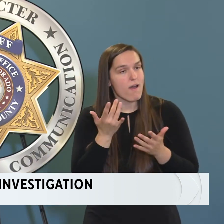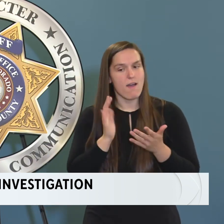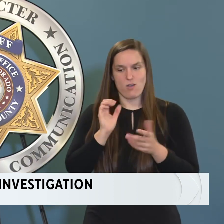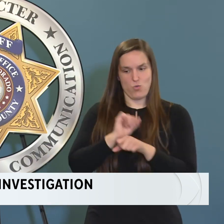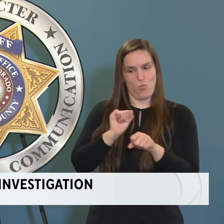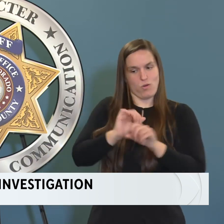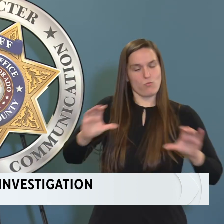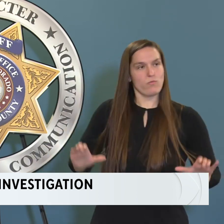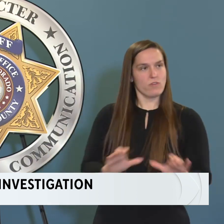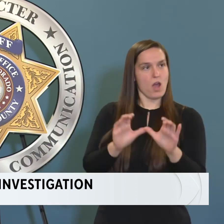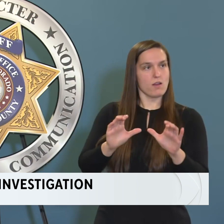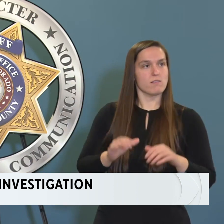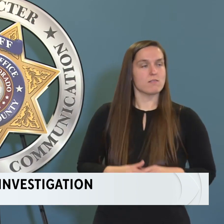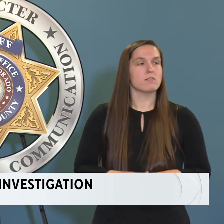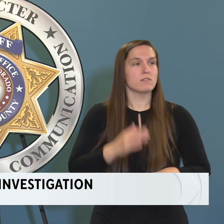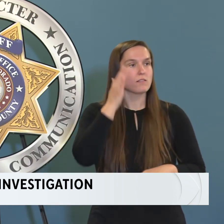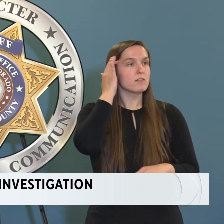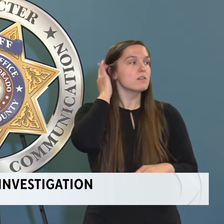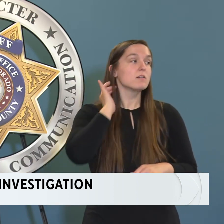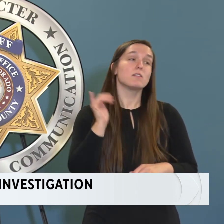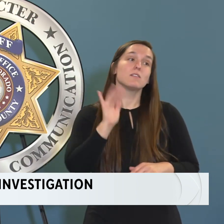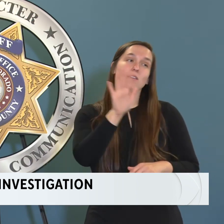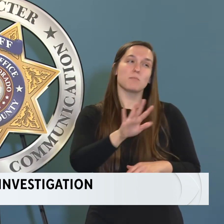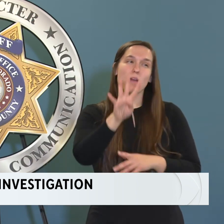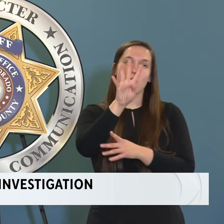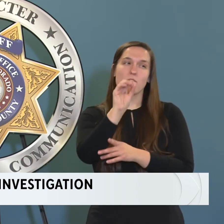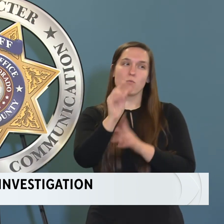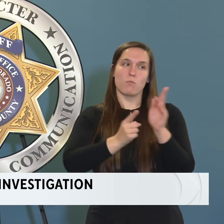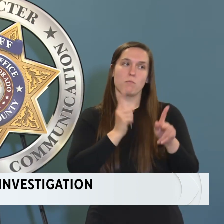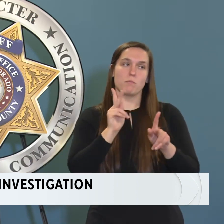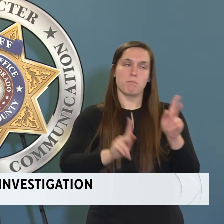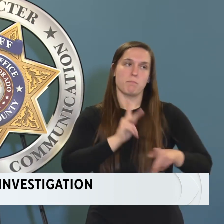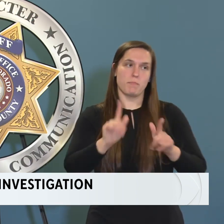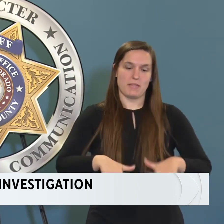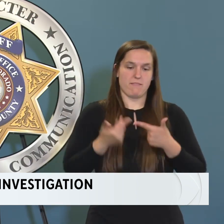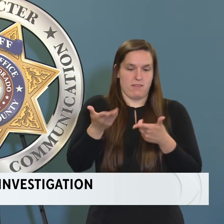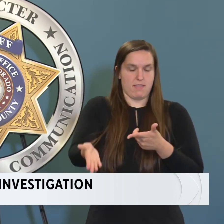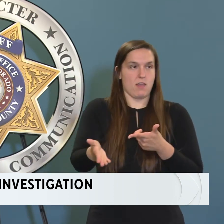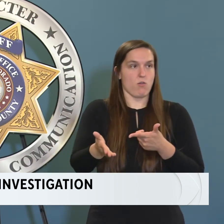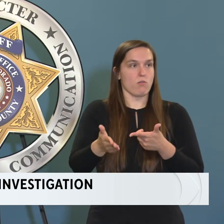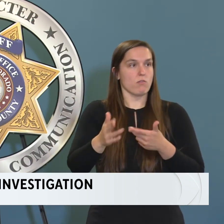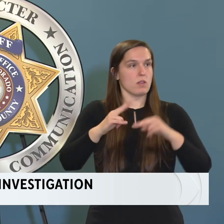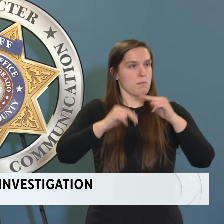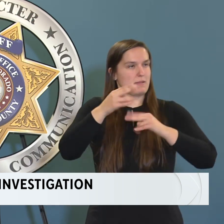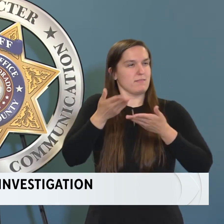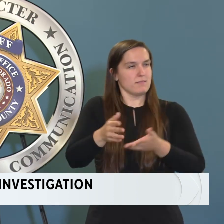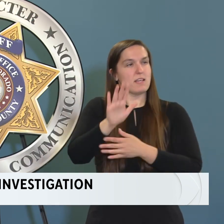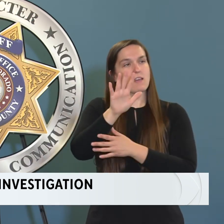A FIRE ON DECEMBER 30th. THERE IS NO EVIDENCE OF THAT. I SAID BASED ON ALL THE WORK THAT WAS